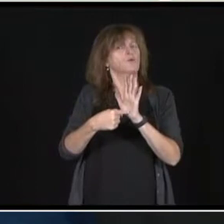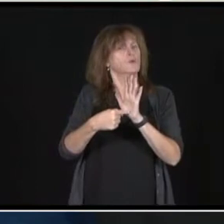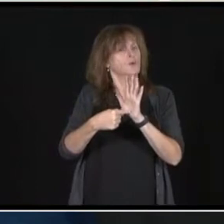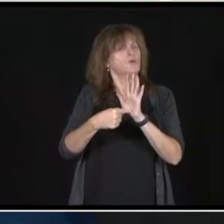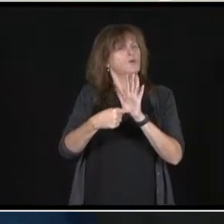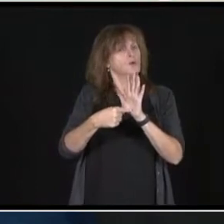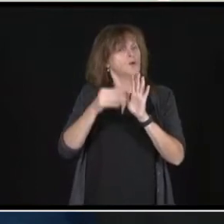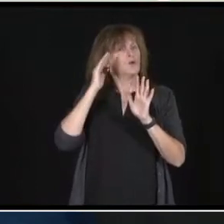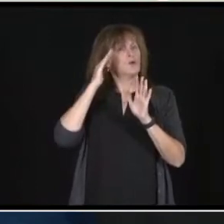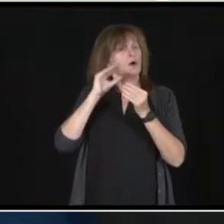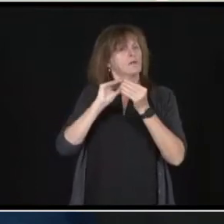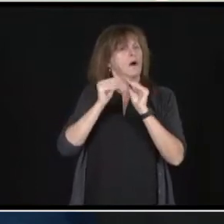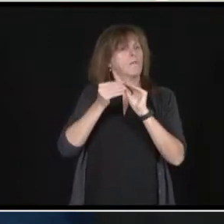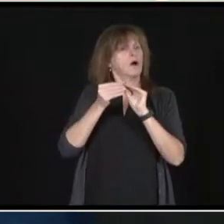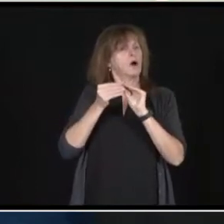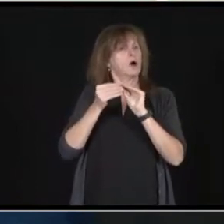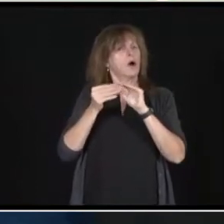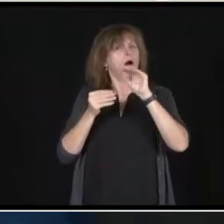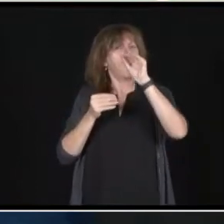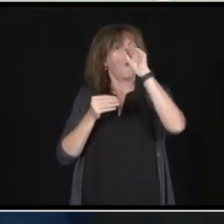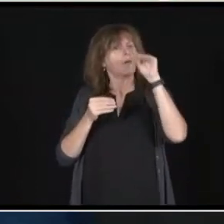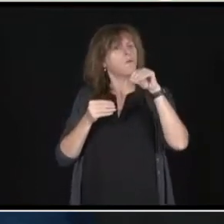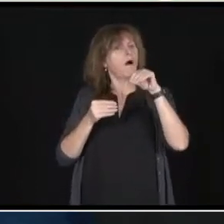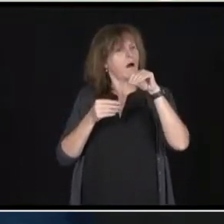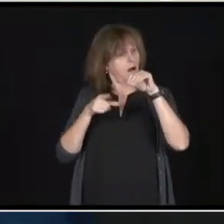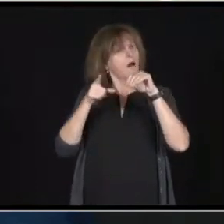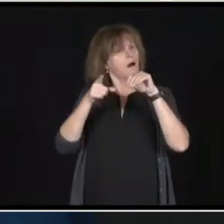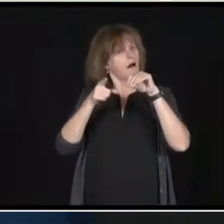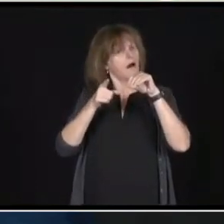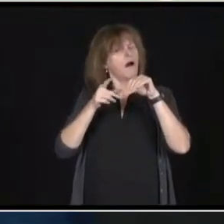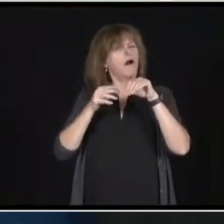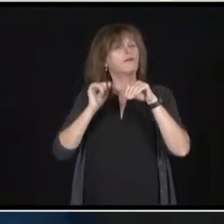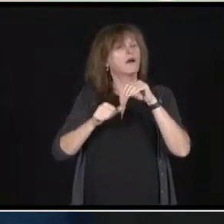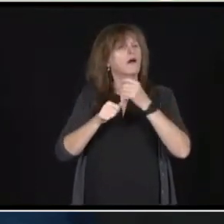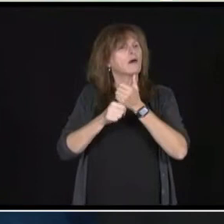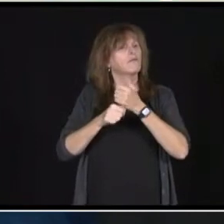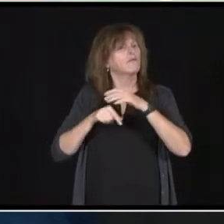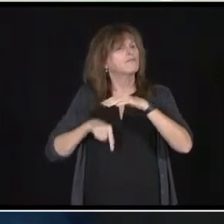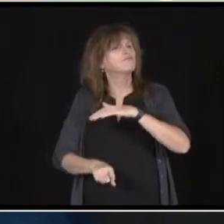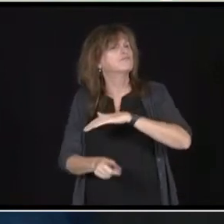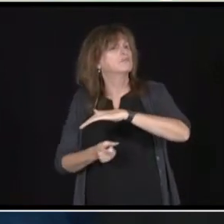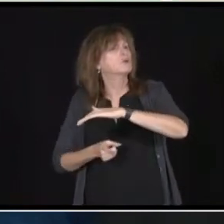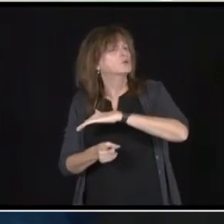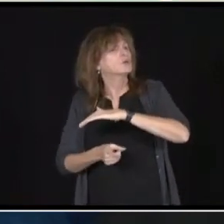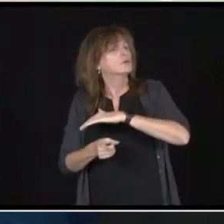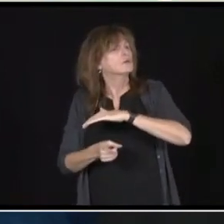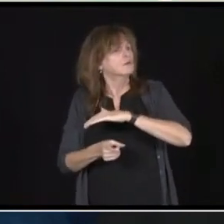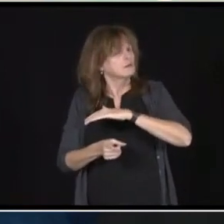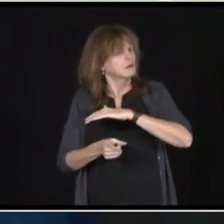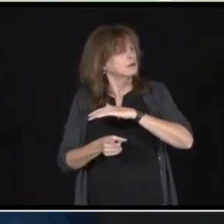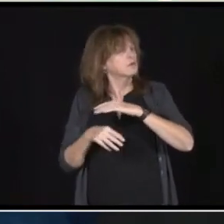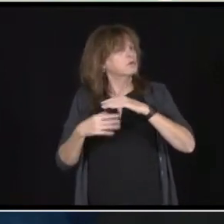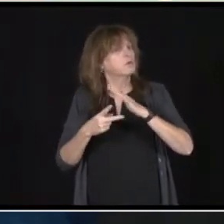They are seeing some disturbing numbers in the sewage in Ottawa. Three to six more times more COVID than what we saw